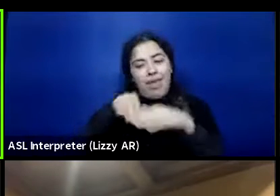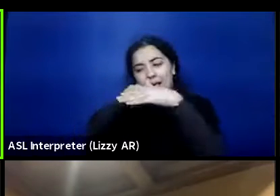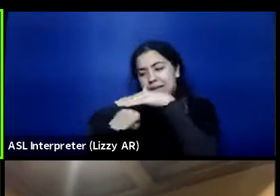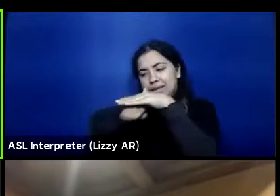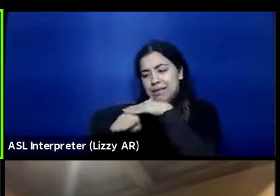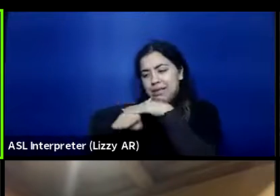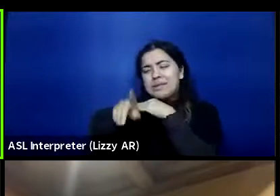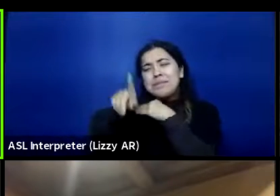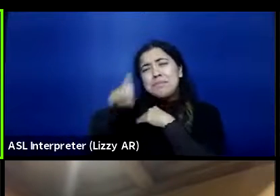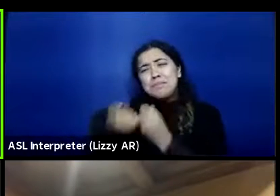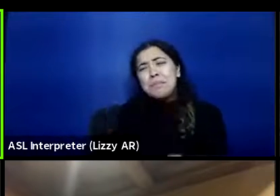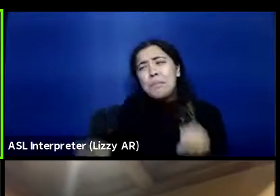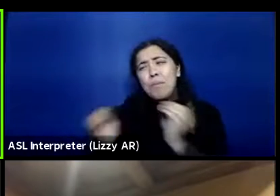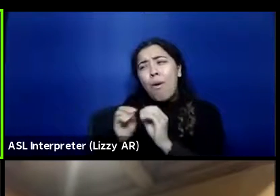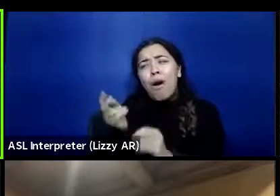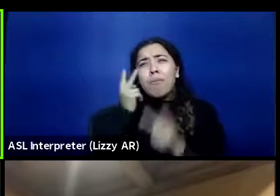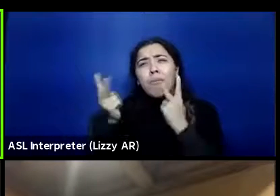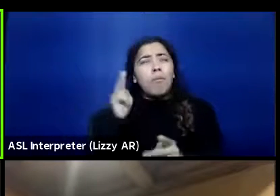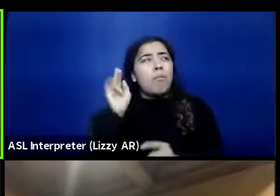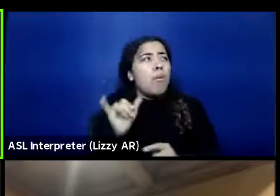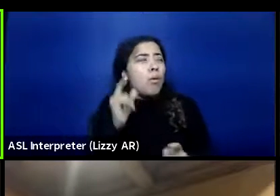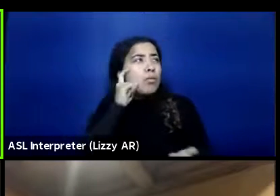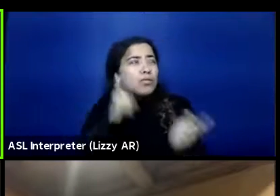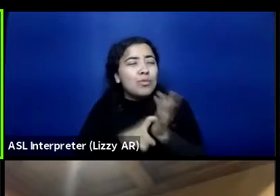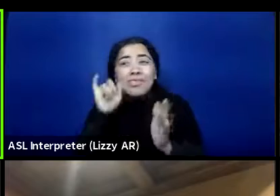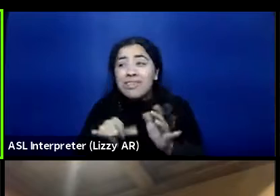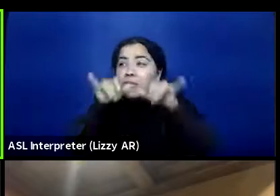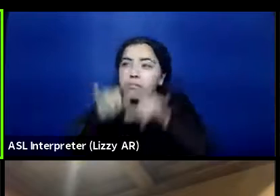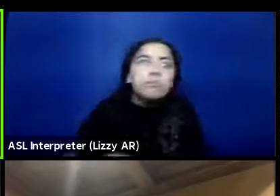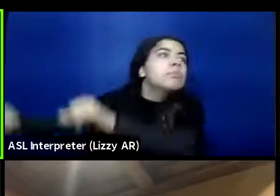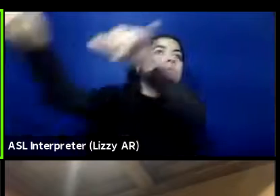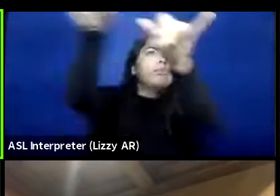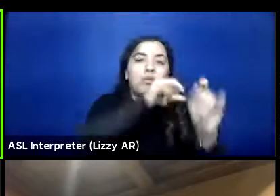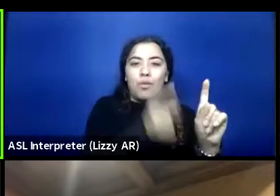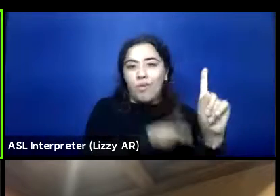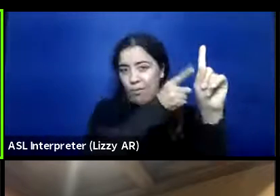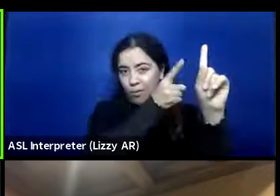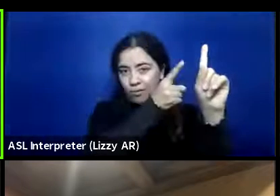much, much more visible as a goal than it has been.